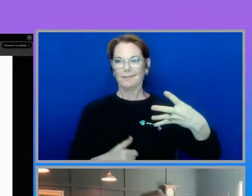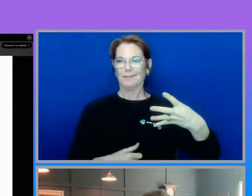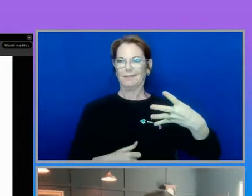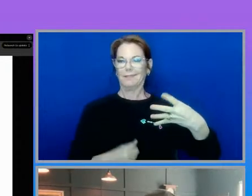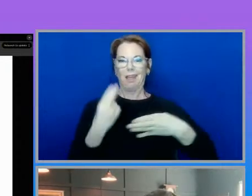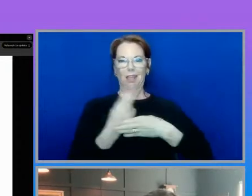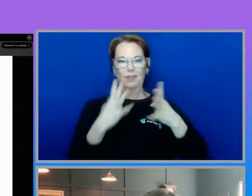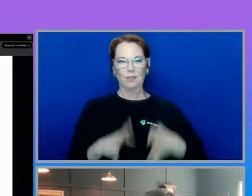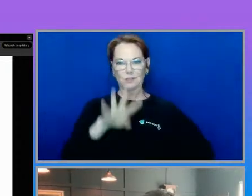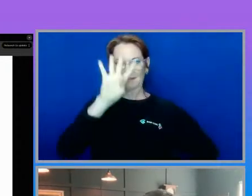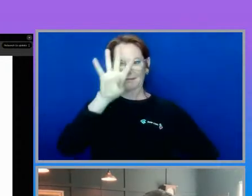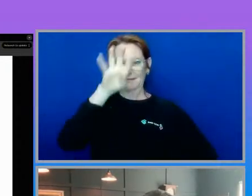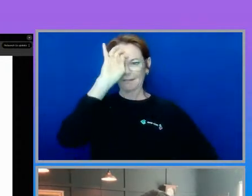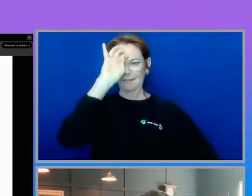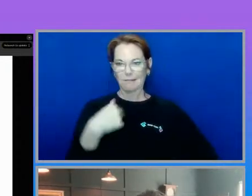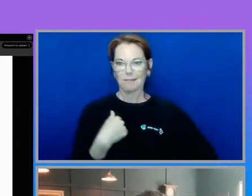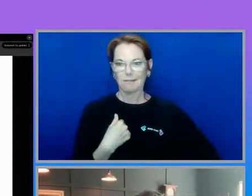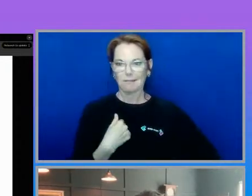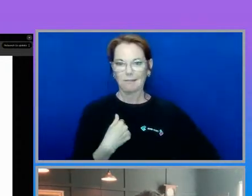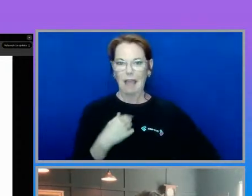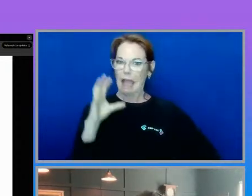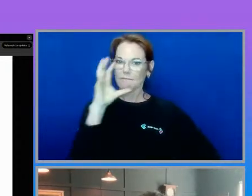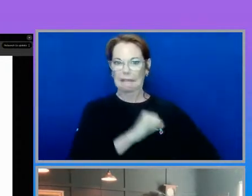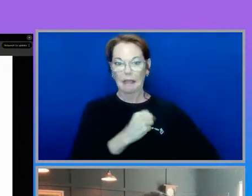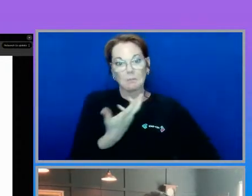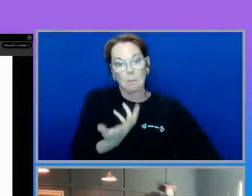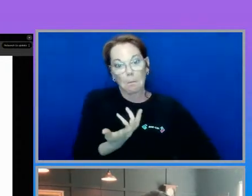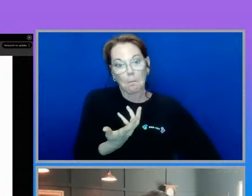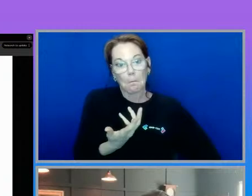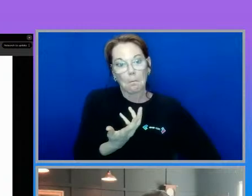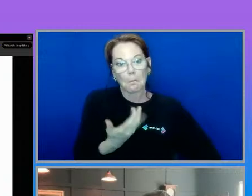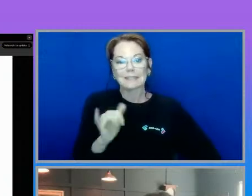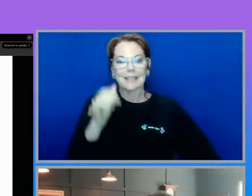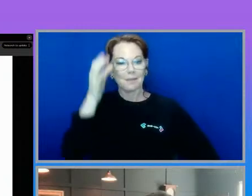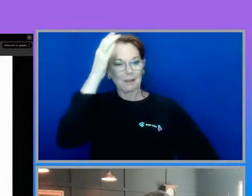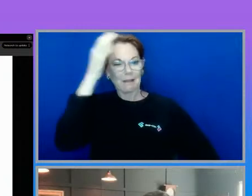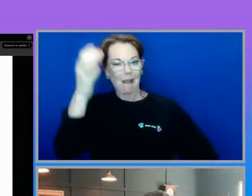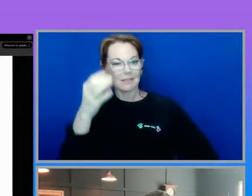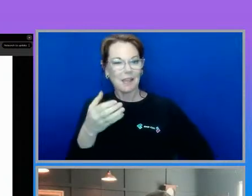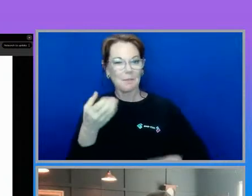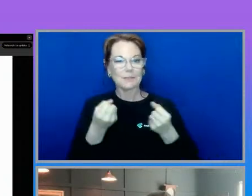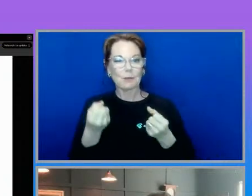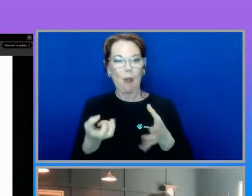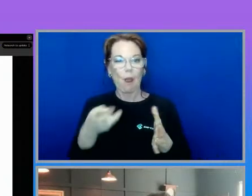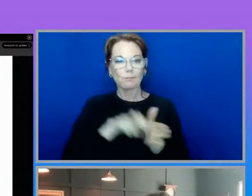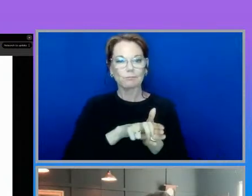anywhere. It could take us right back to that zoo that I talked about before. When you want to go to the Taylor Swift concert,